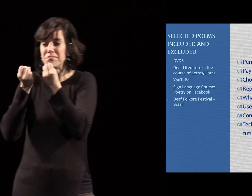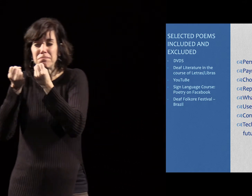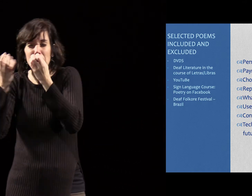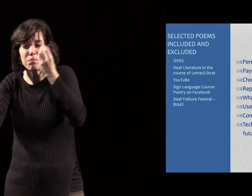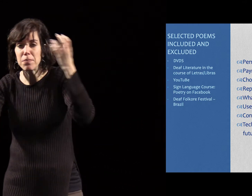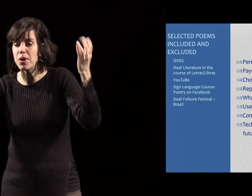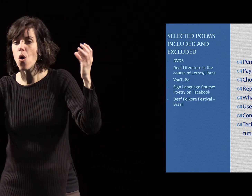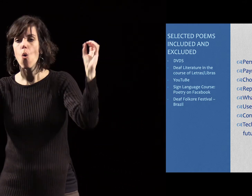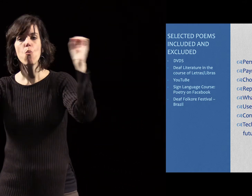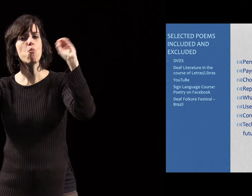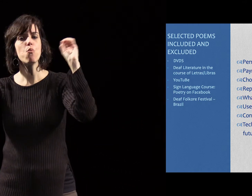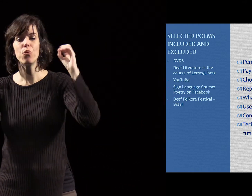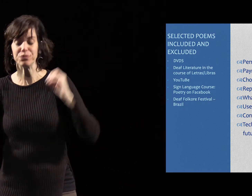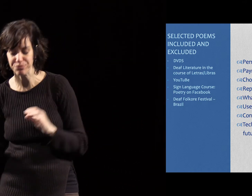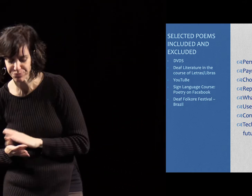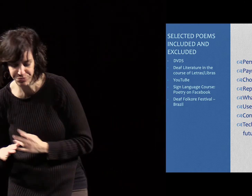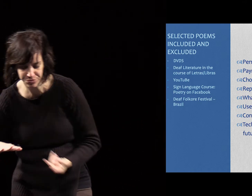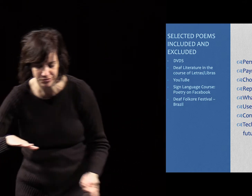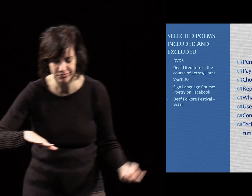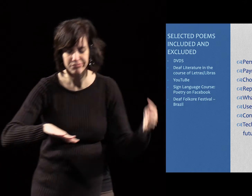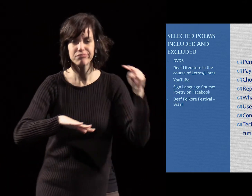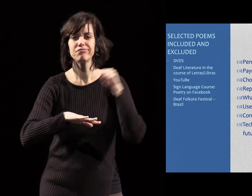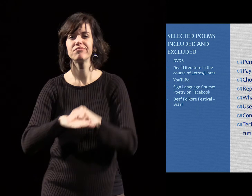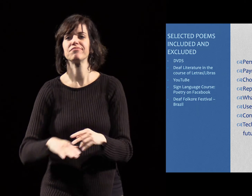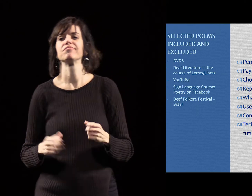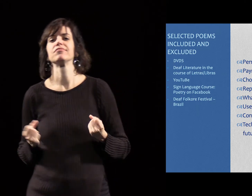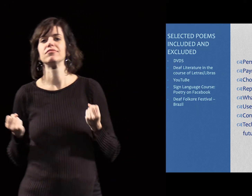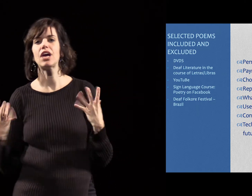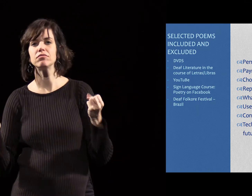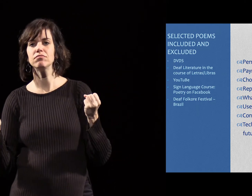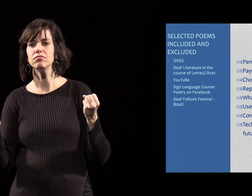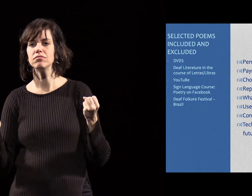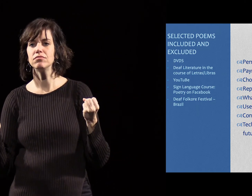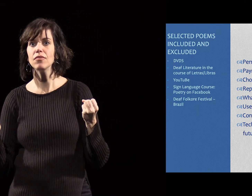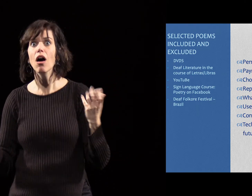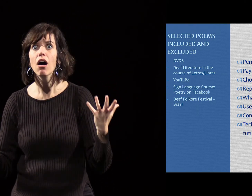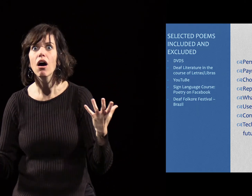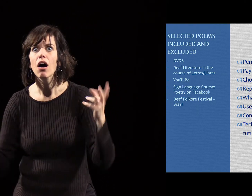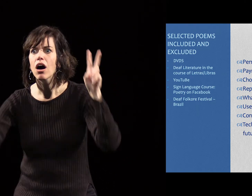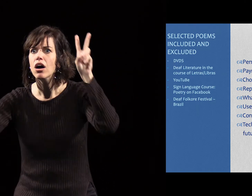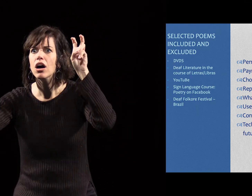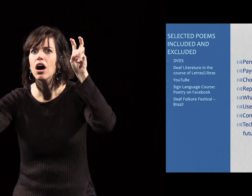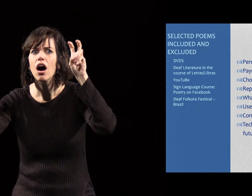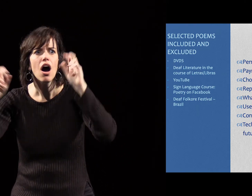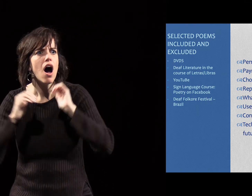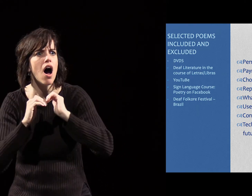Oftentimes, performers will get on stage and just go right into their piece.